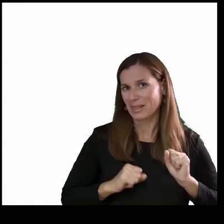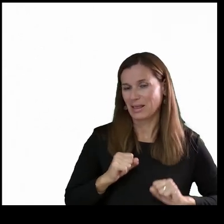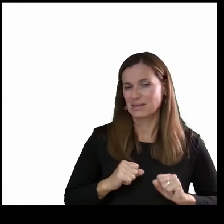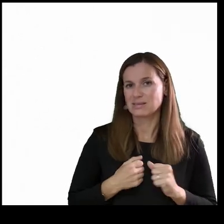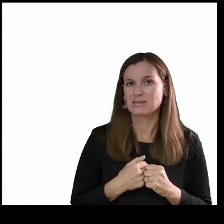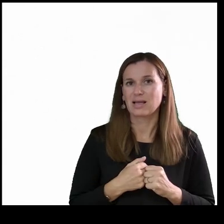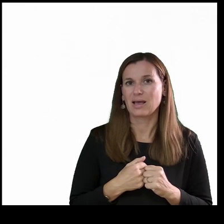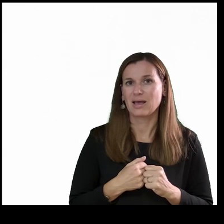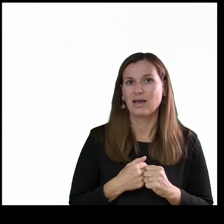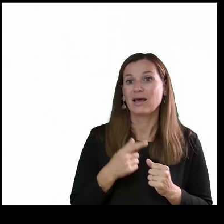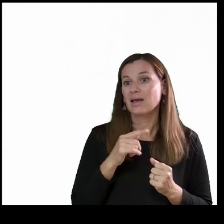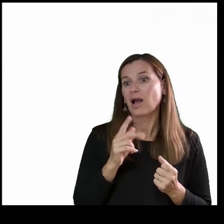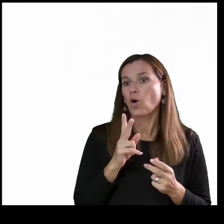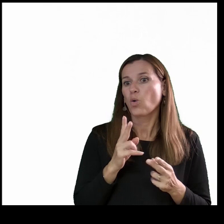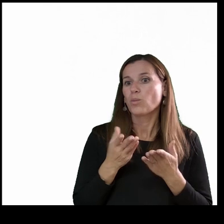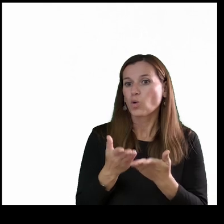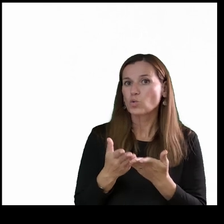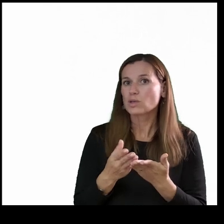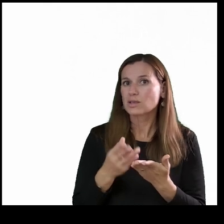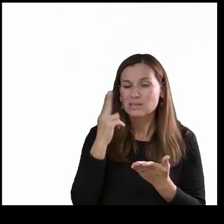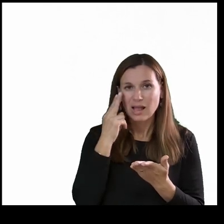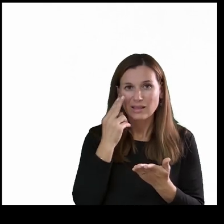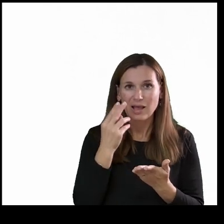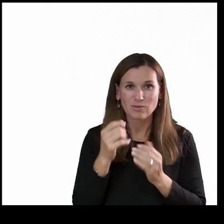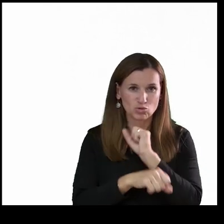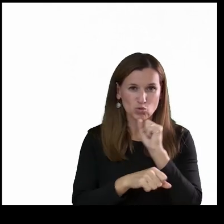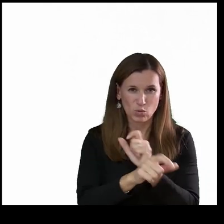be offered to the students. So the motivation